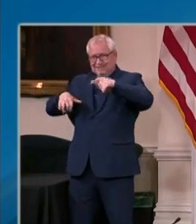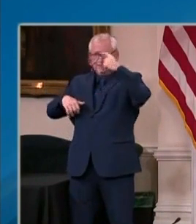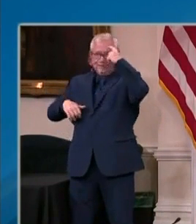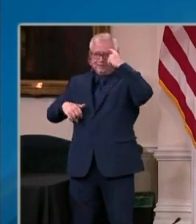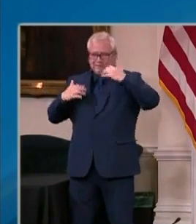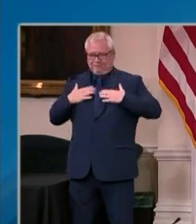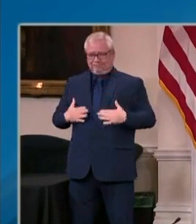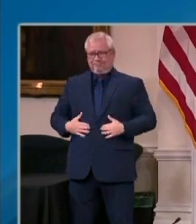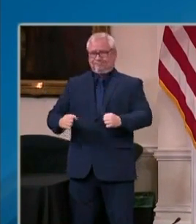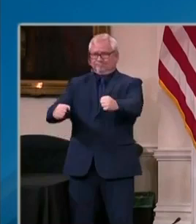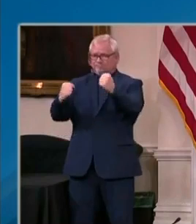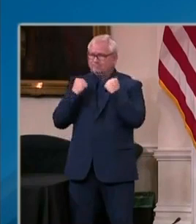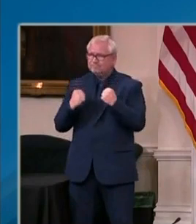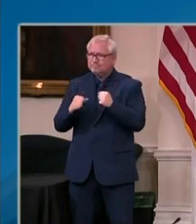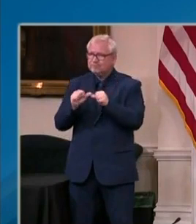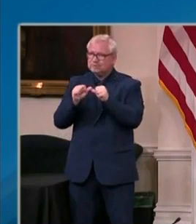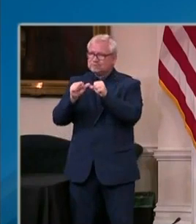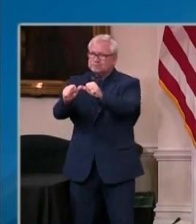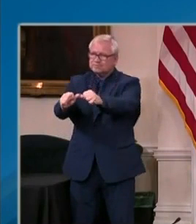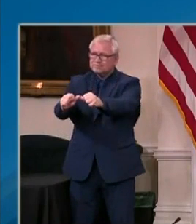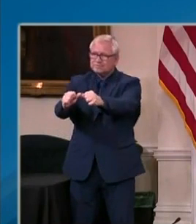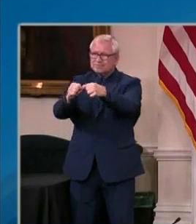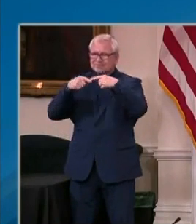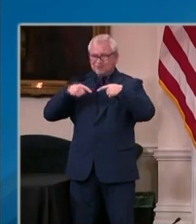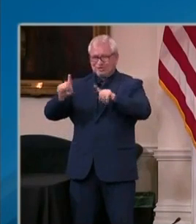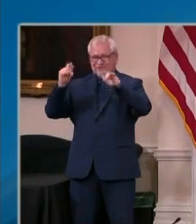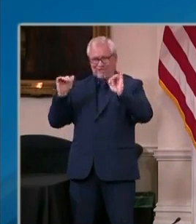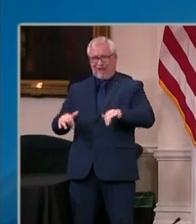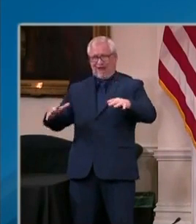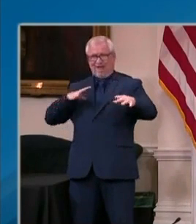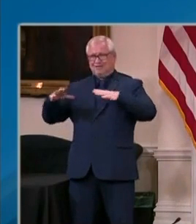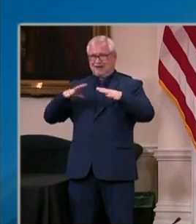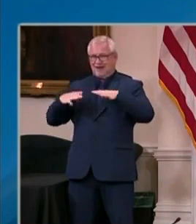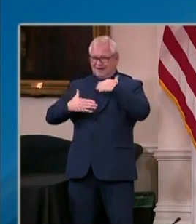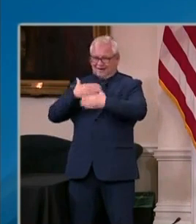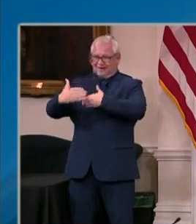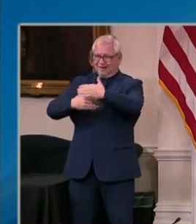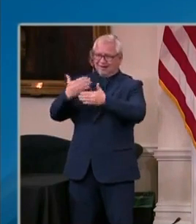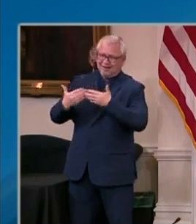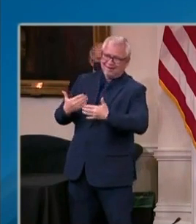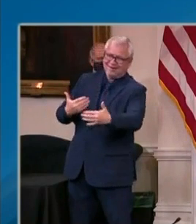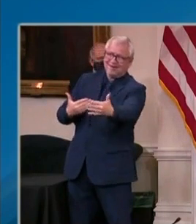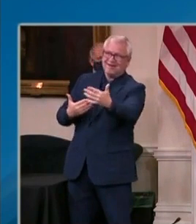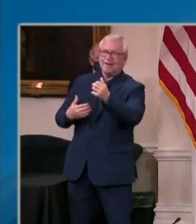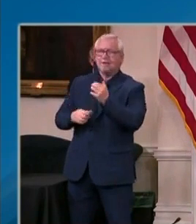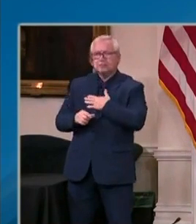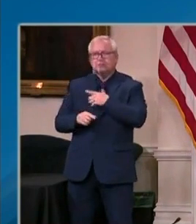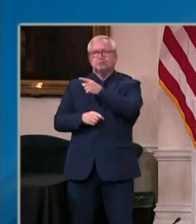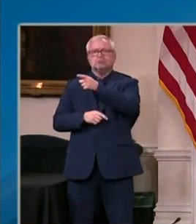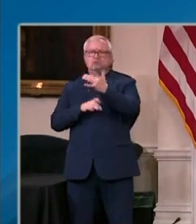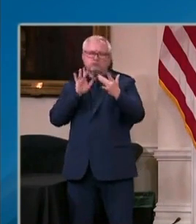WE ALL NEED TO STAY PHYSICALLY AND MENTALLY HEALTHY, PARTICULARLY DURING THIS HOLIDAY SEASON.